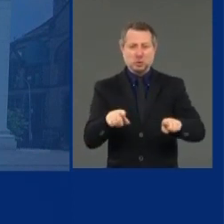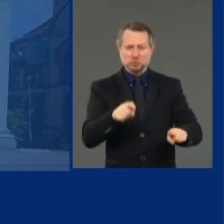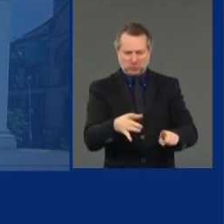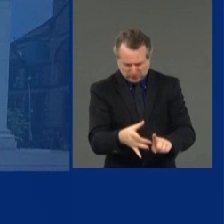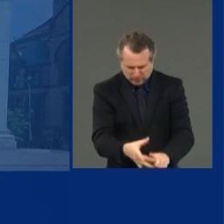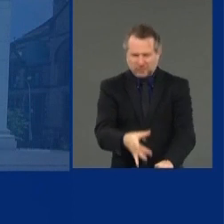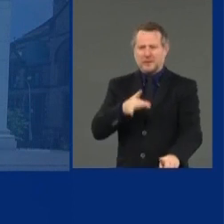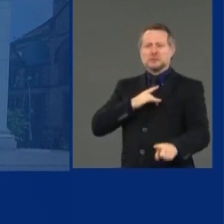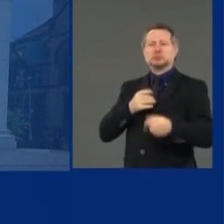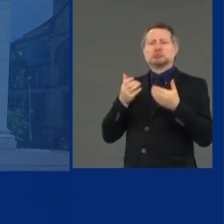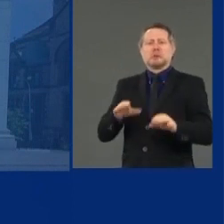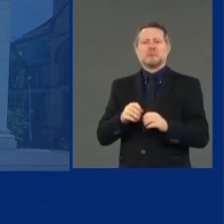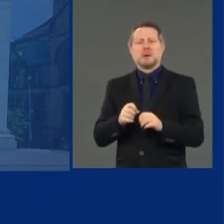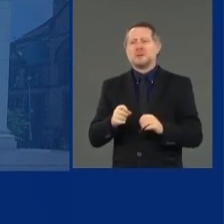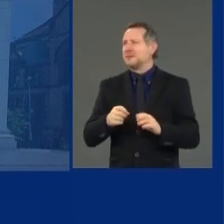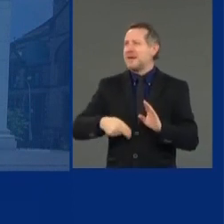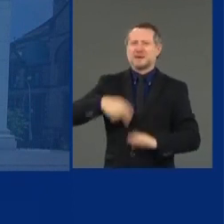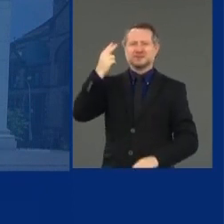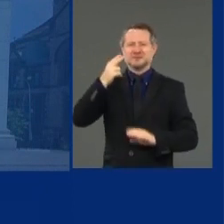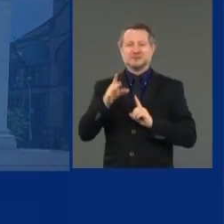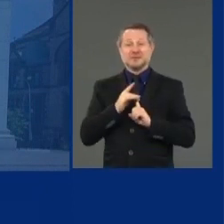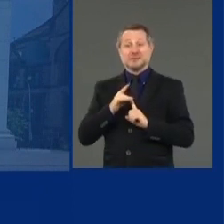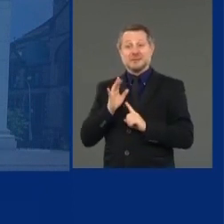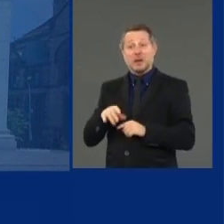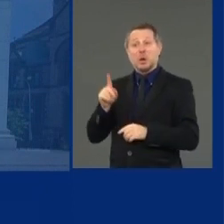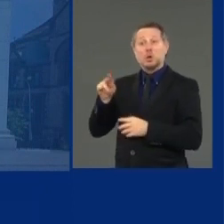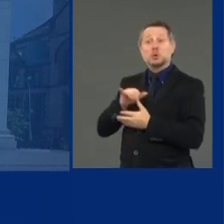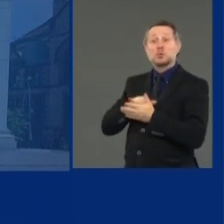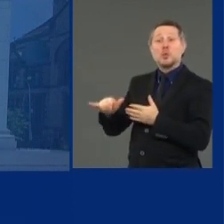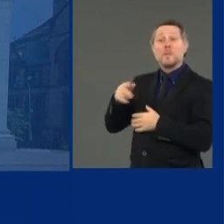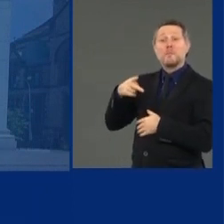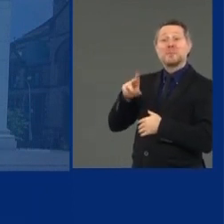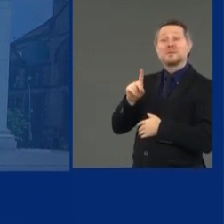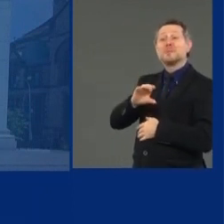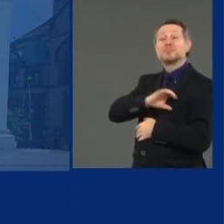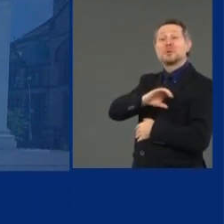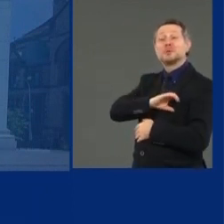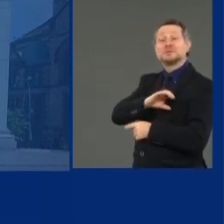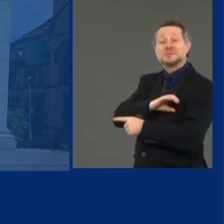PEOPLE. THEY MUST HAVE HAD THE HIGHEST